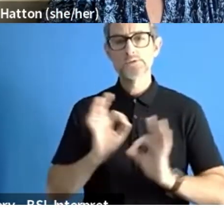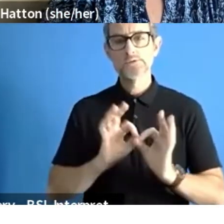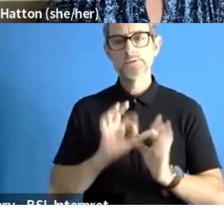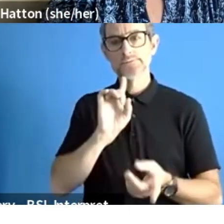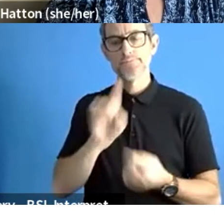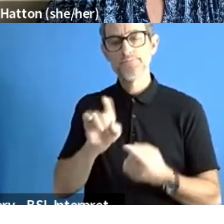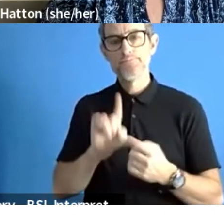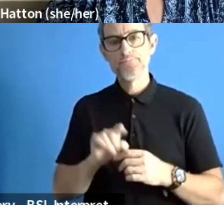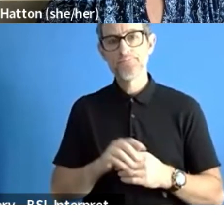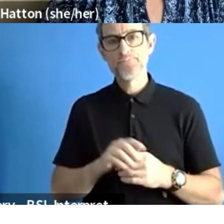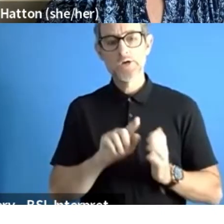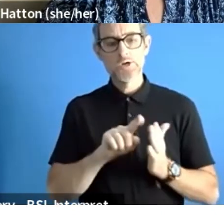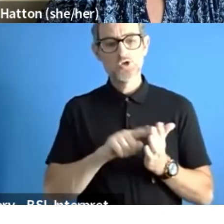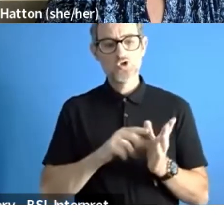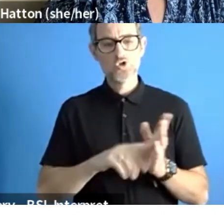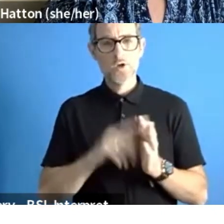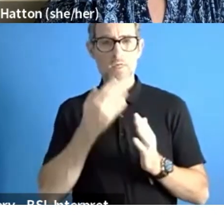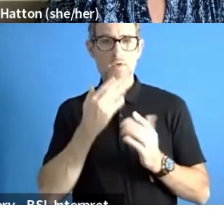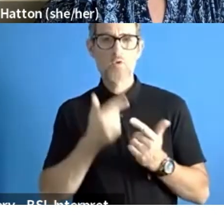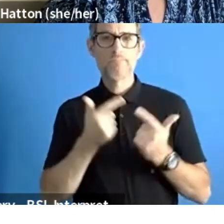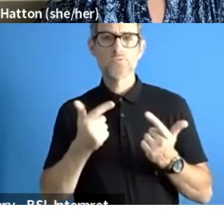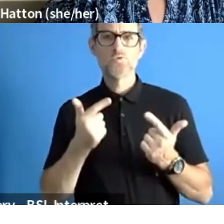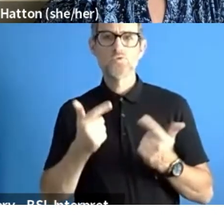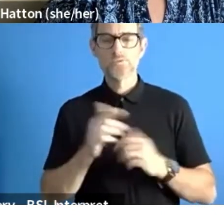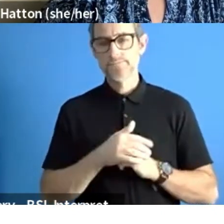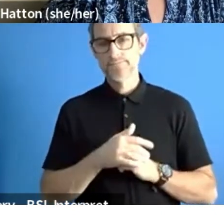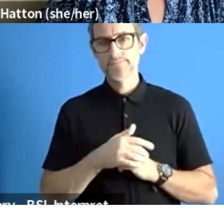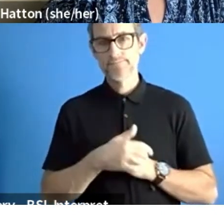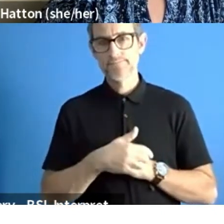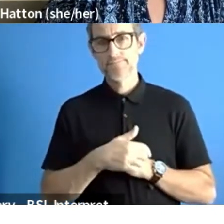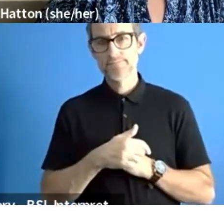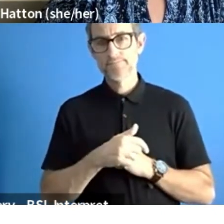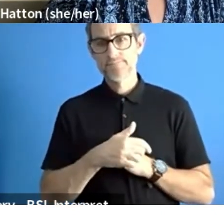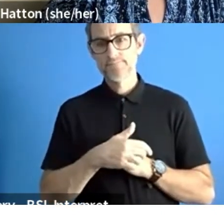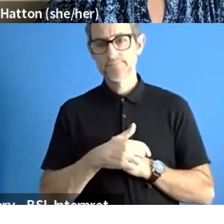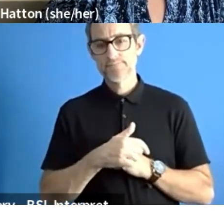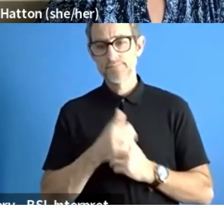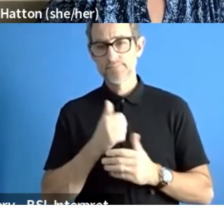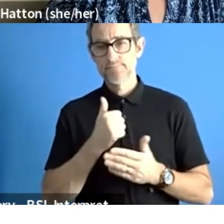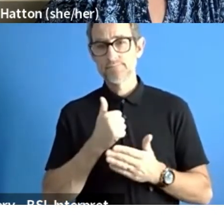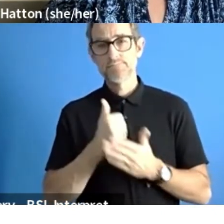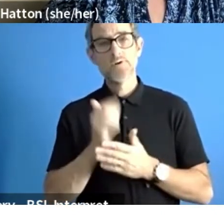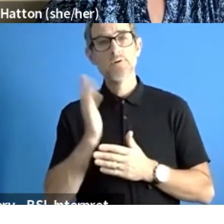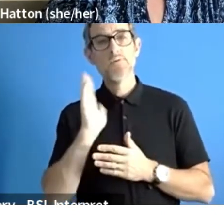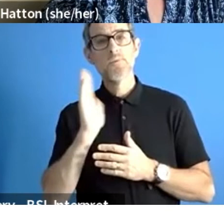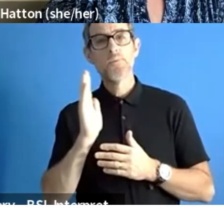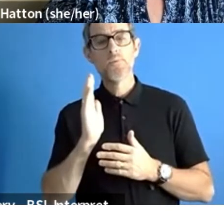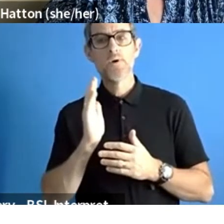That was absolutely fascinating and I have been taking lots of notes